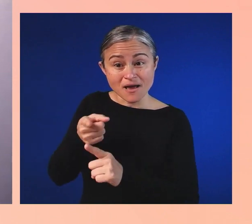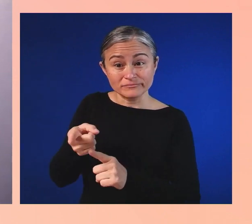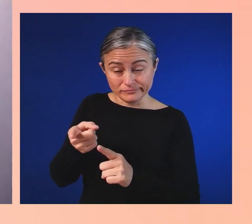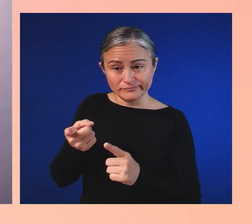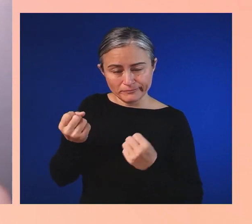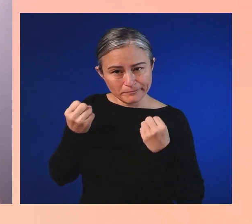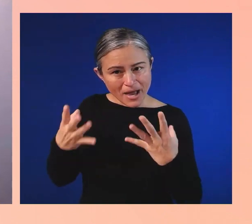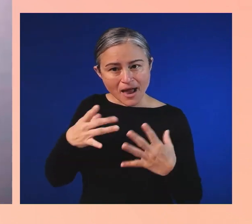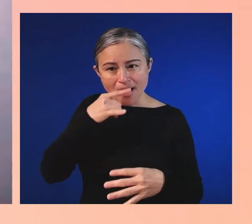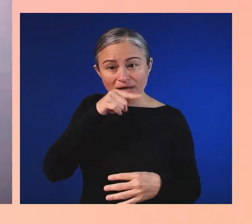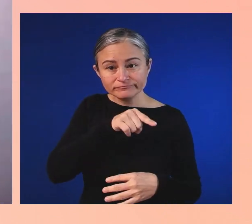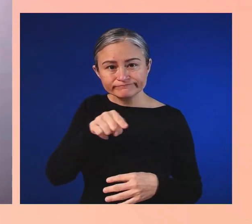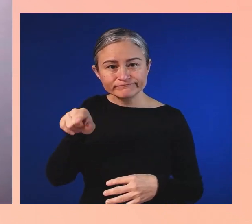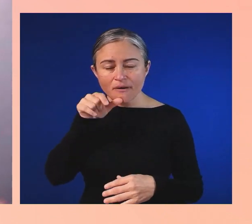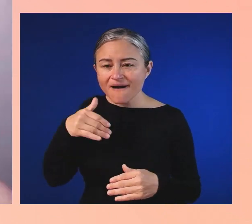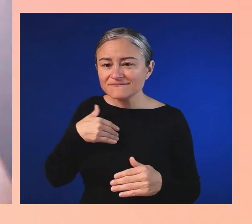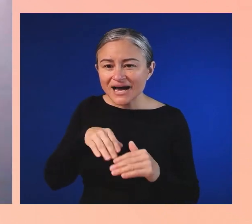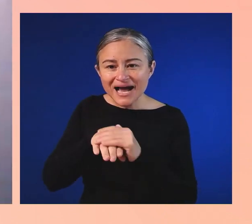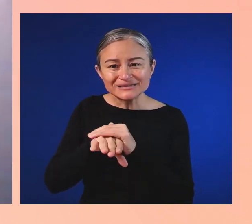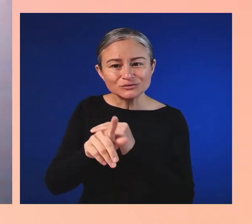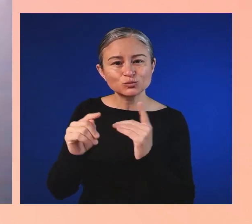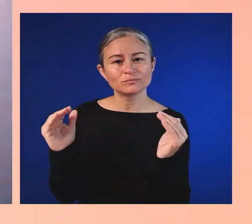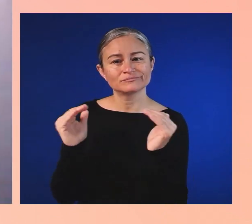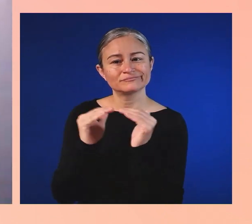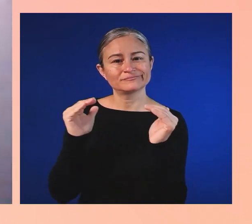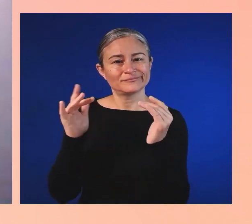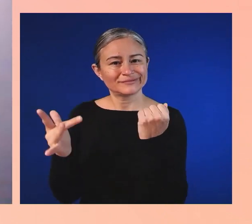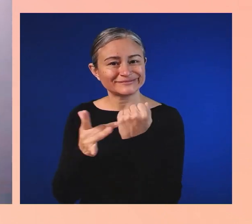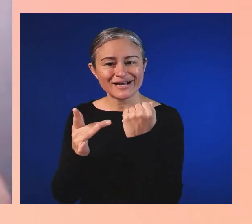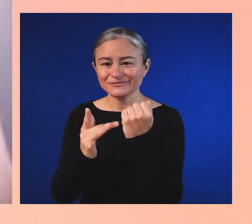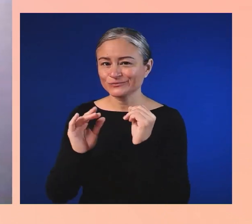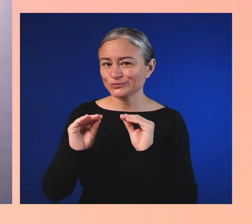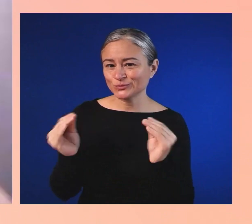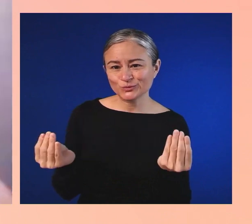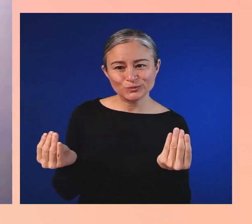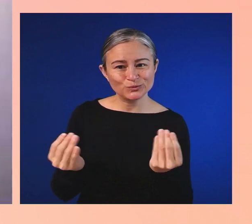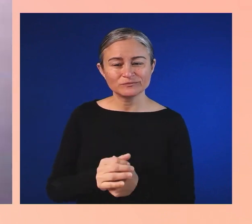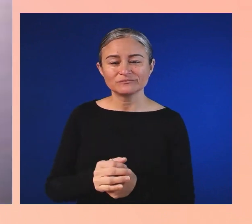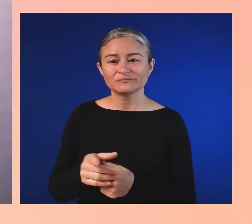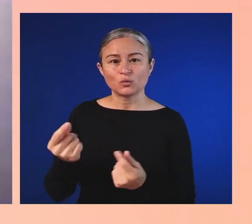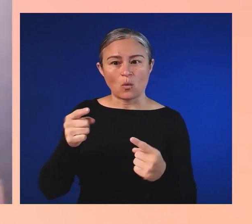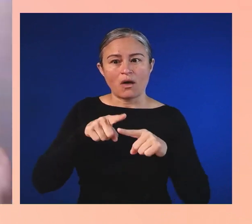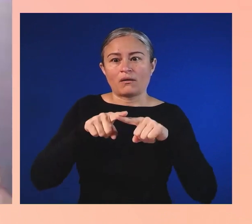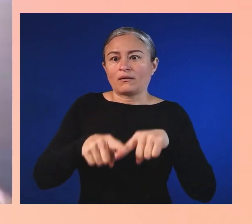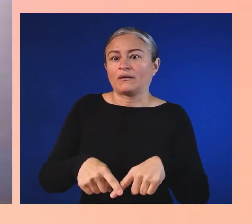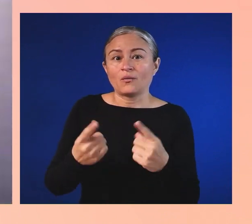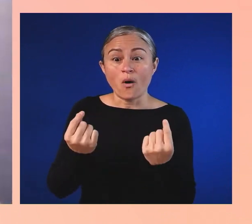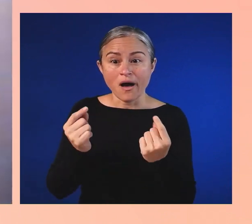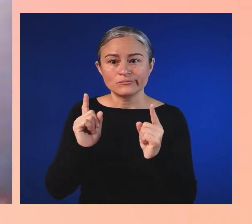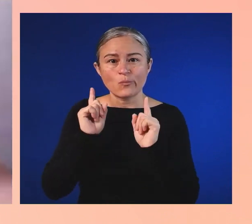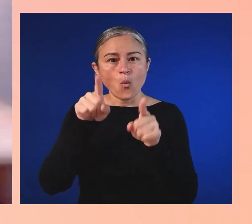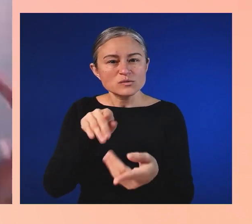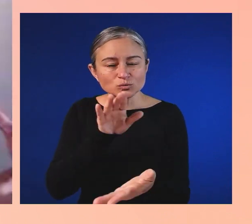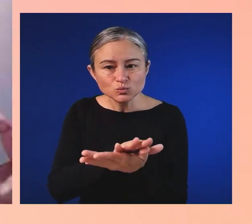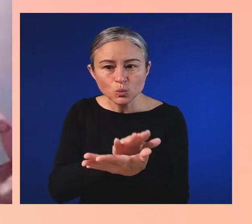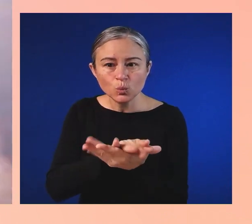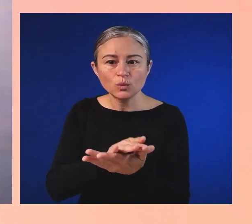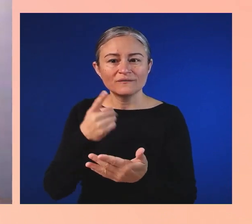They were relying on being in school, to use technology so that they can have access to research,